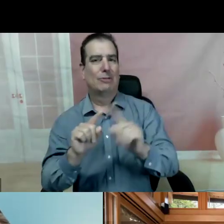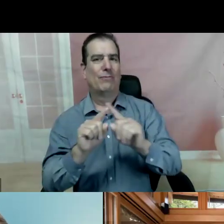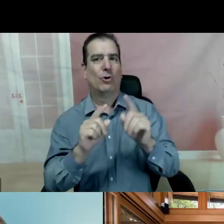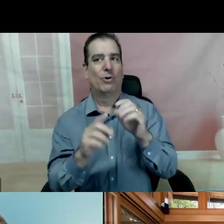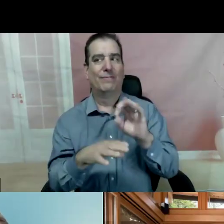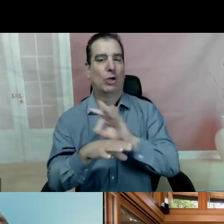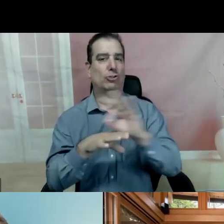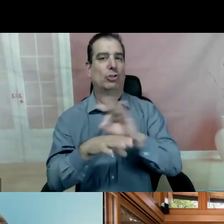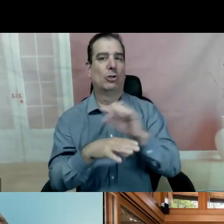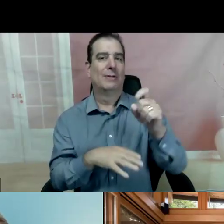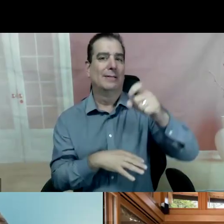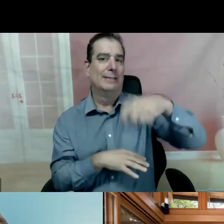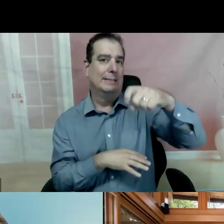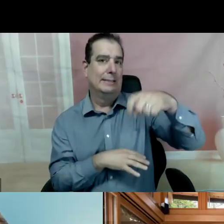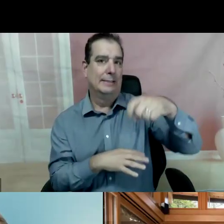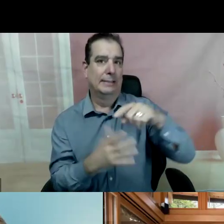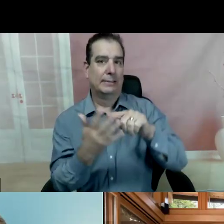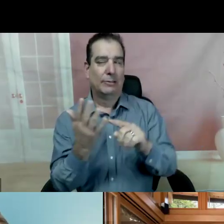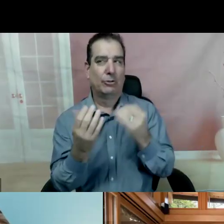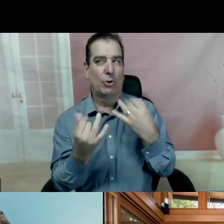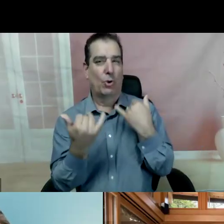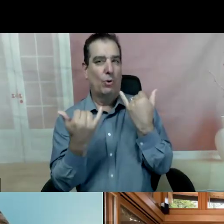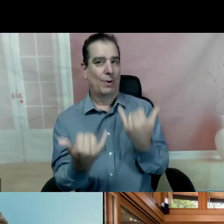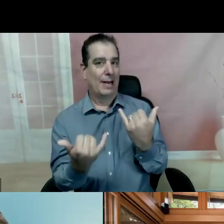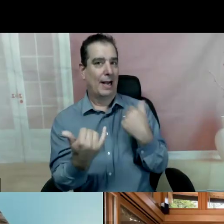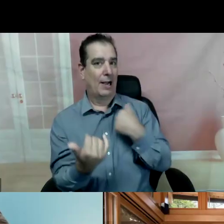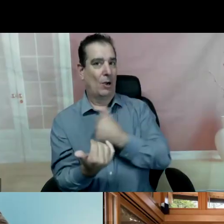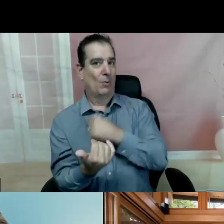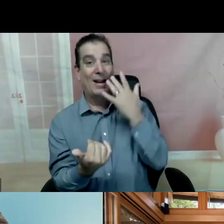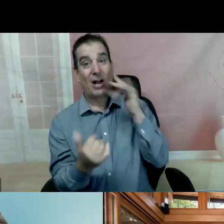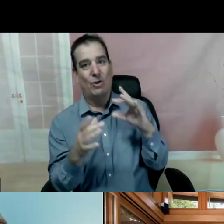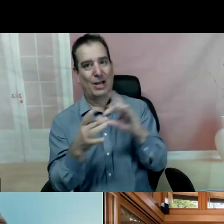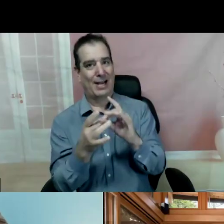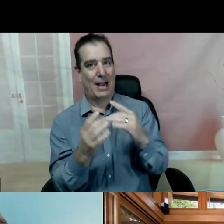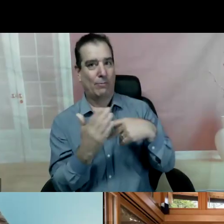to change to fulfill their needs, you know, so all these functional needs are something